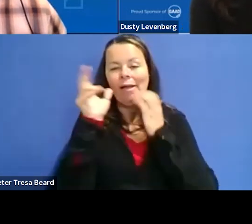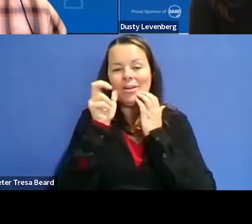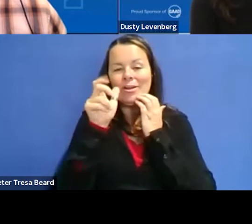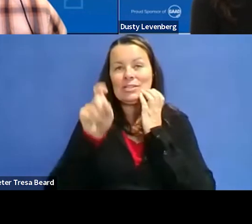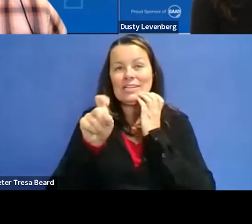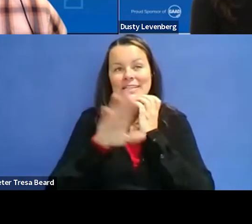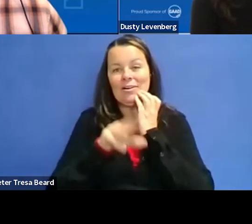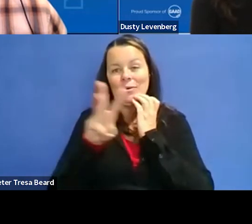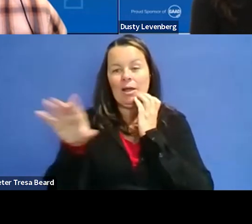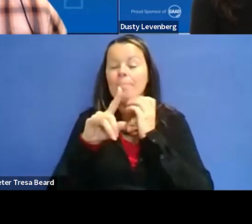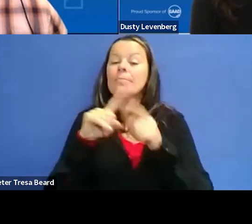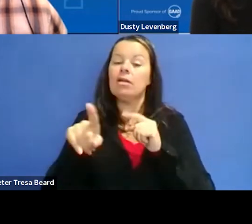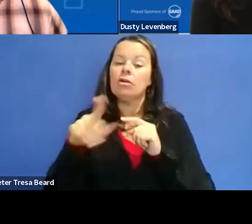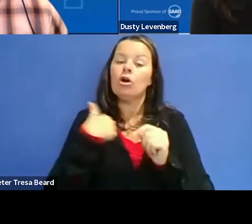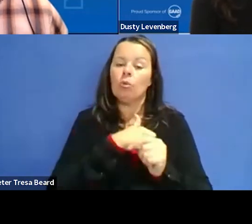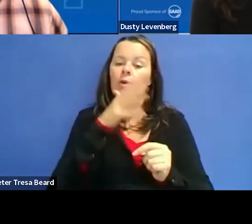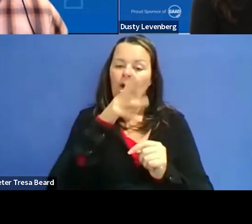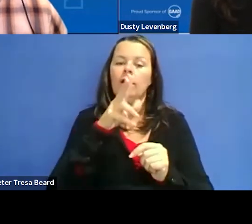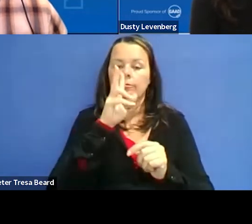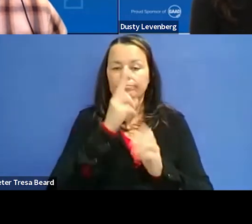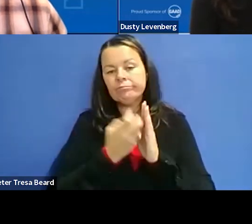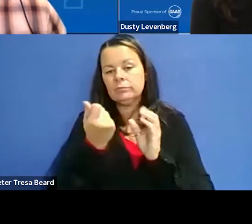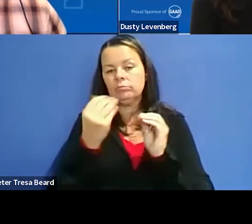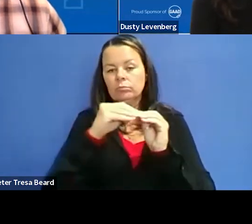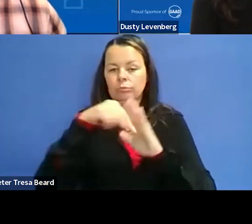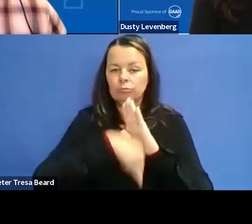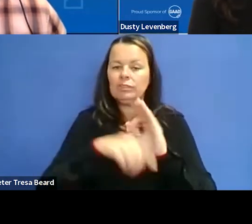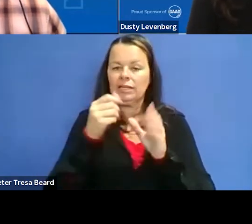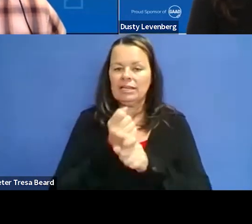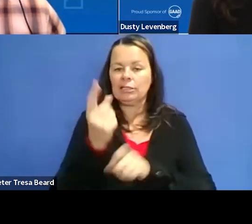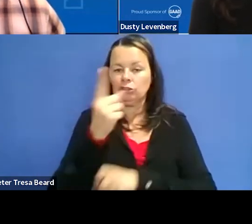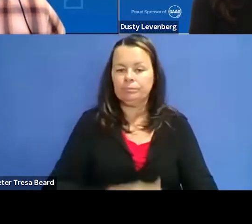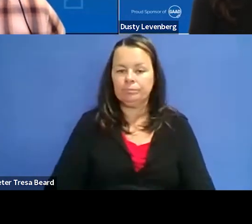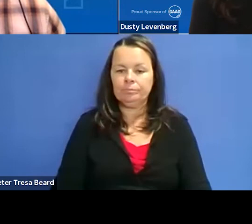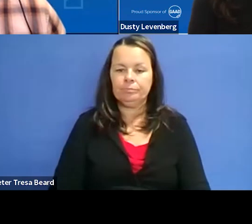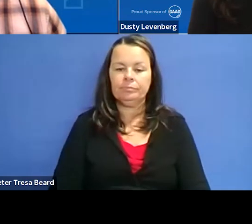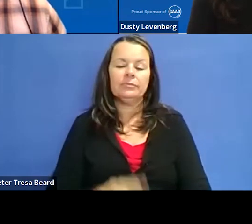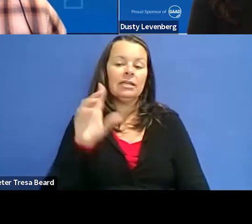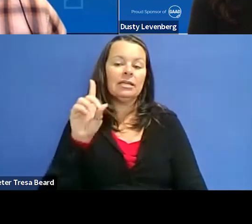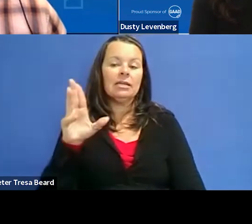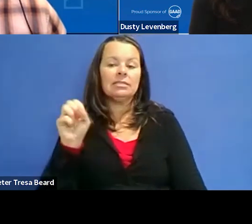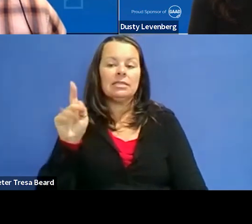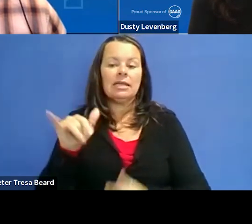We'll definitely look into it further for next year. Dusty Levenberg: Exactly. In the spirit of perpetual improvement, as this was Diamond's